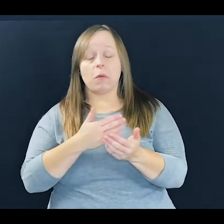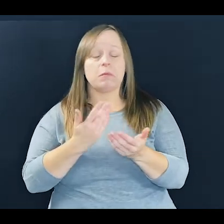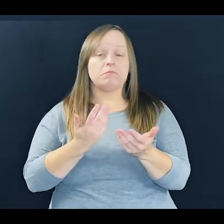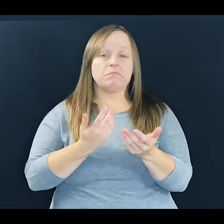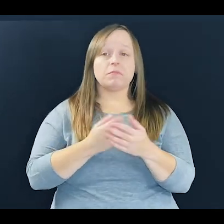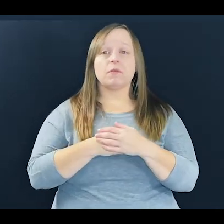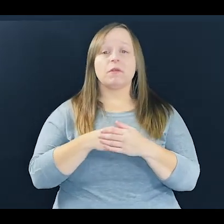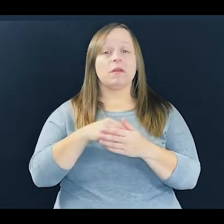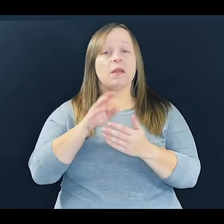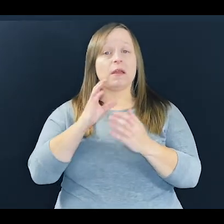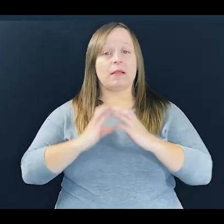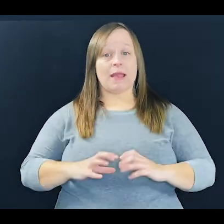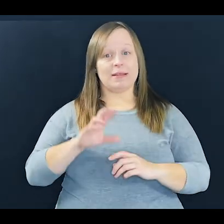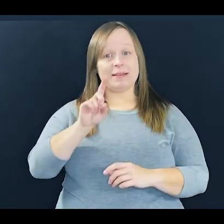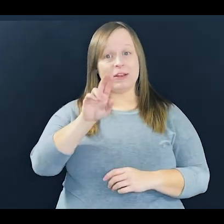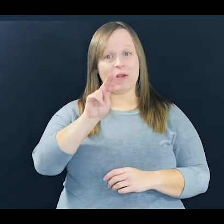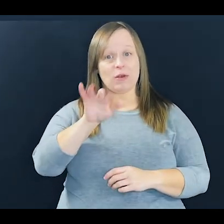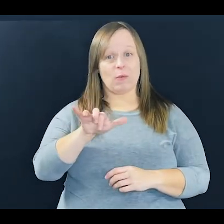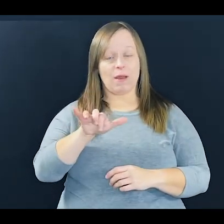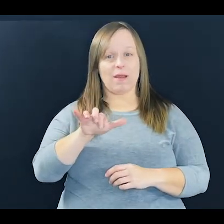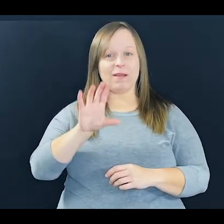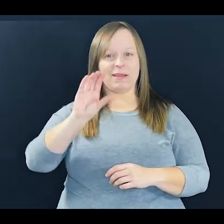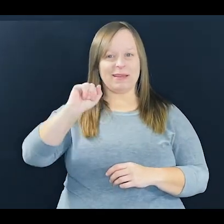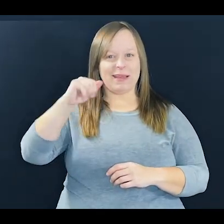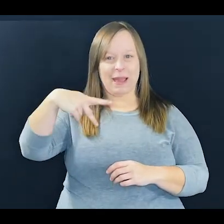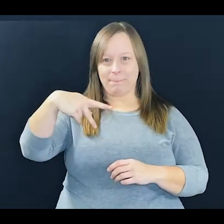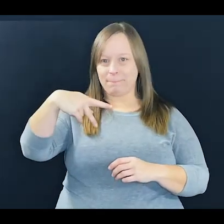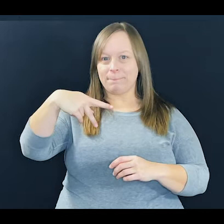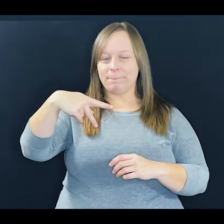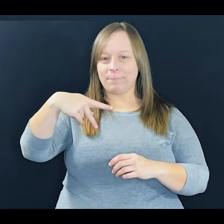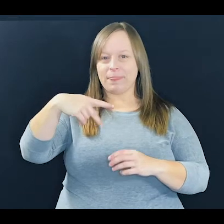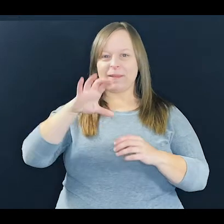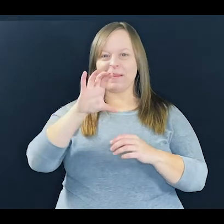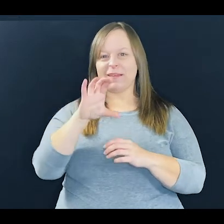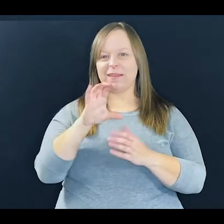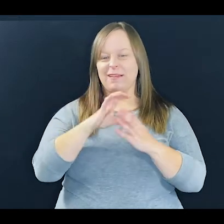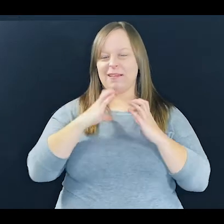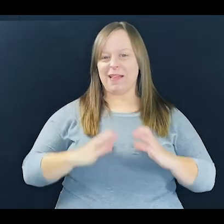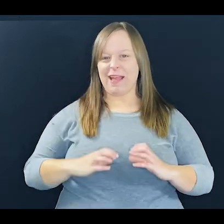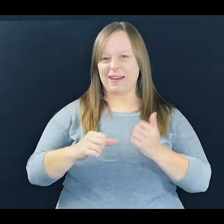A client can contact DRNY's Client Assistance Program, or CAP.